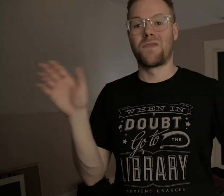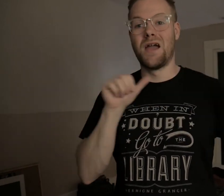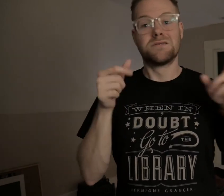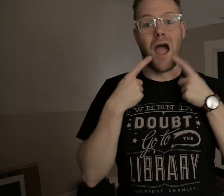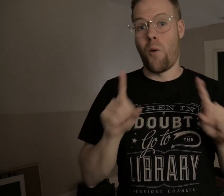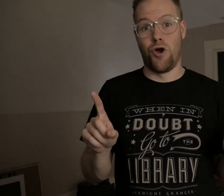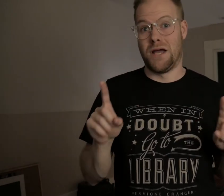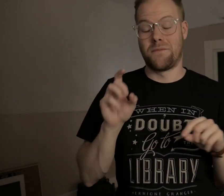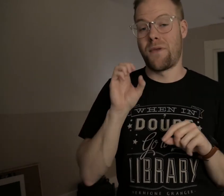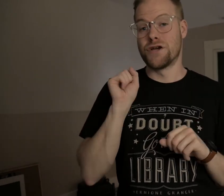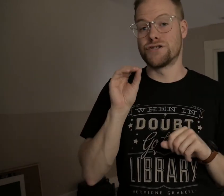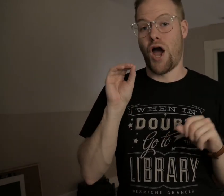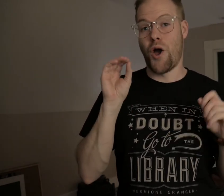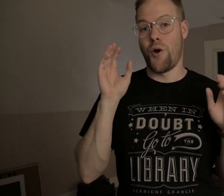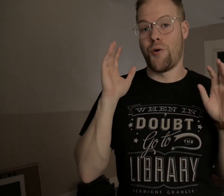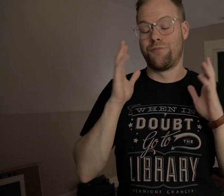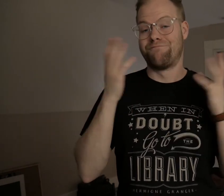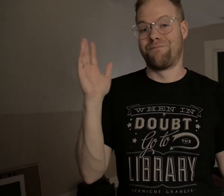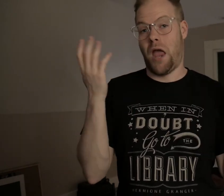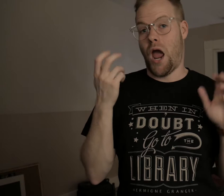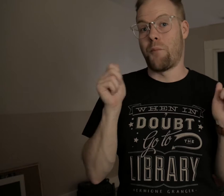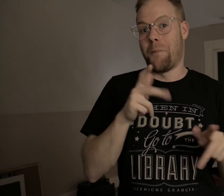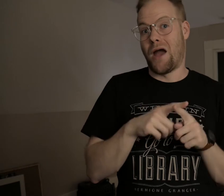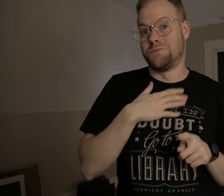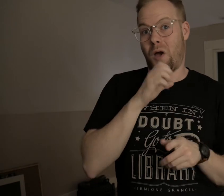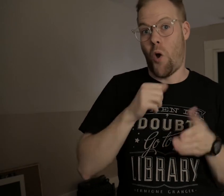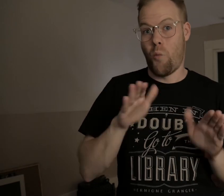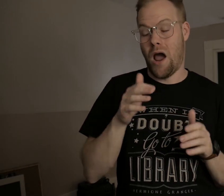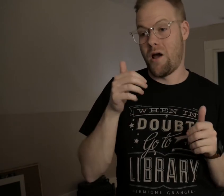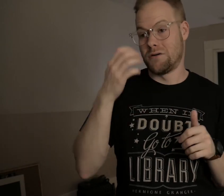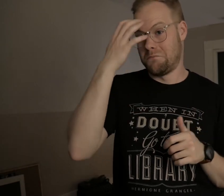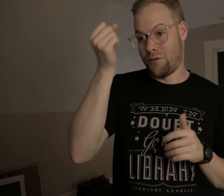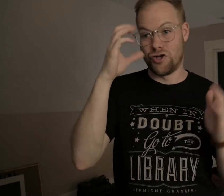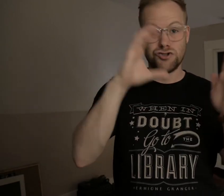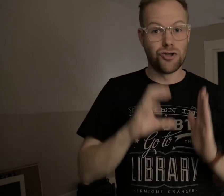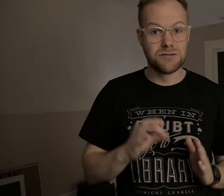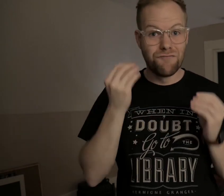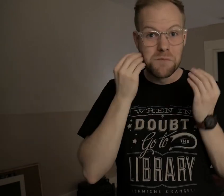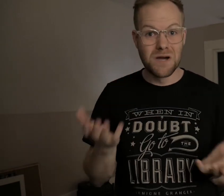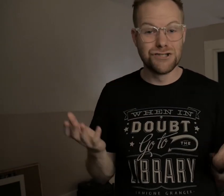It's not working, so... I'm going back to my old way, memorizing chunks of information.